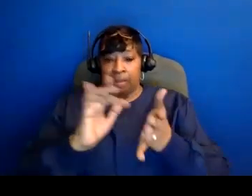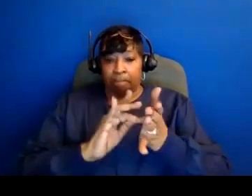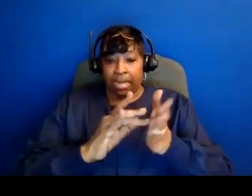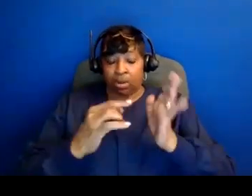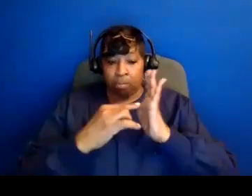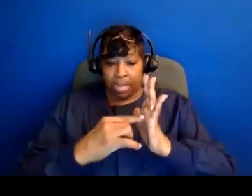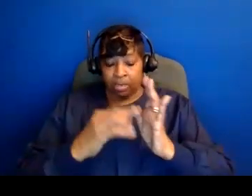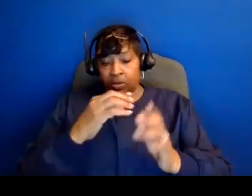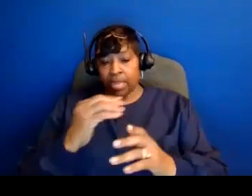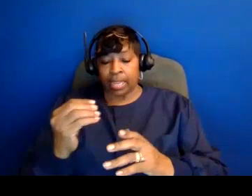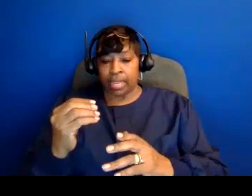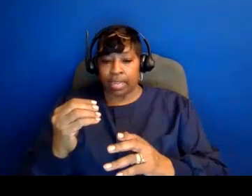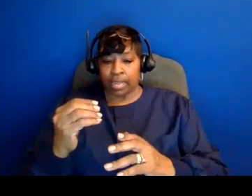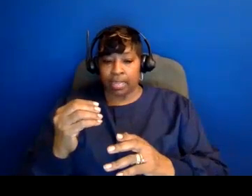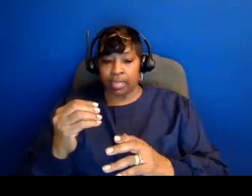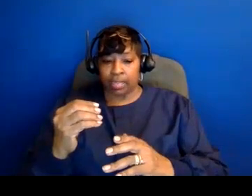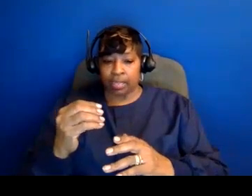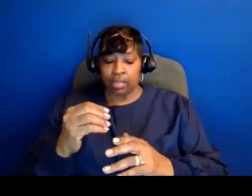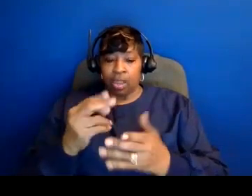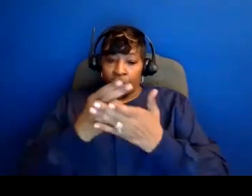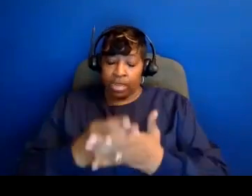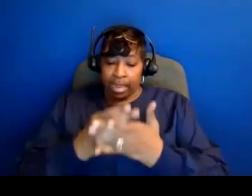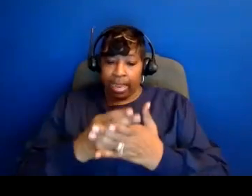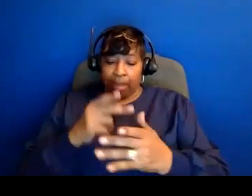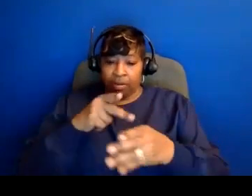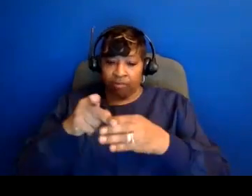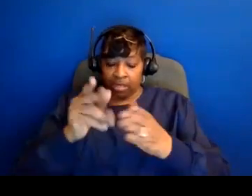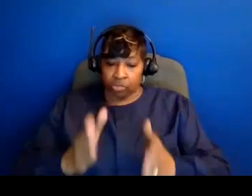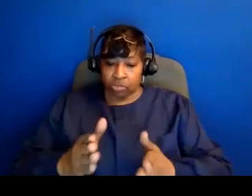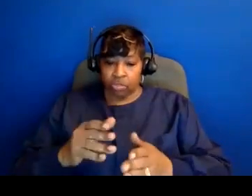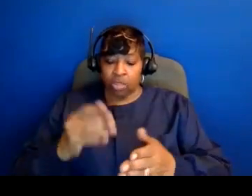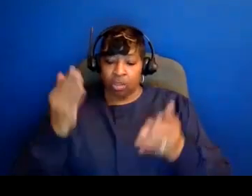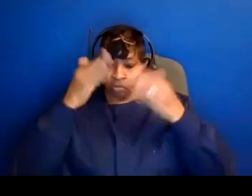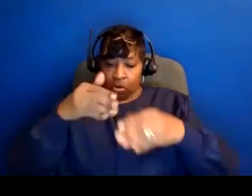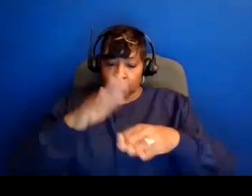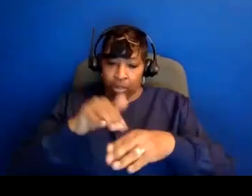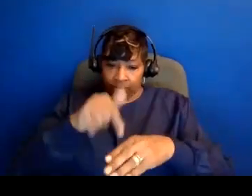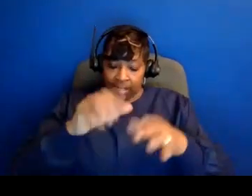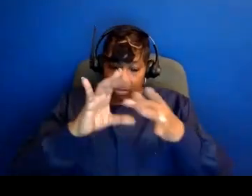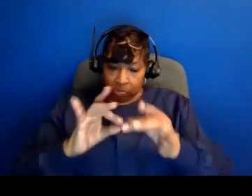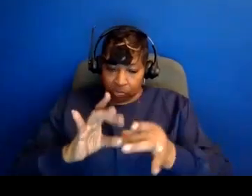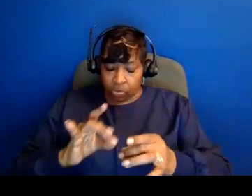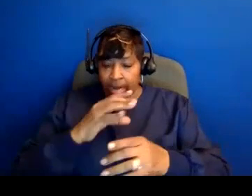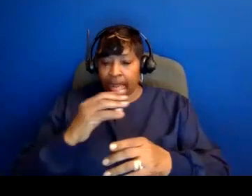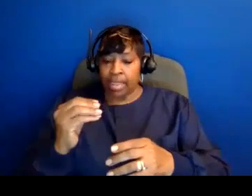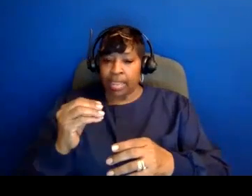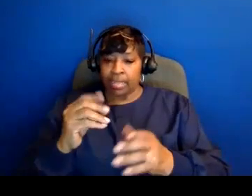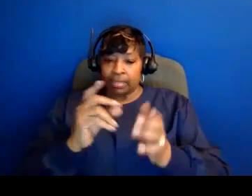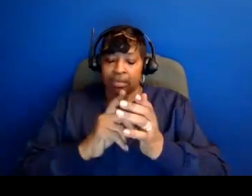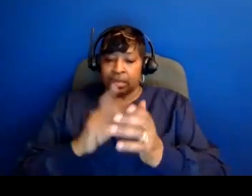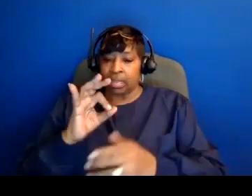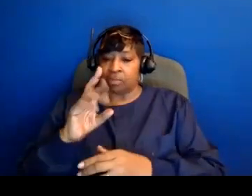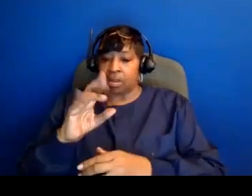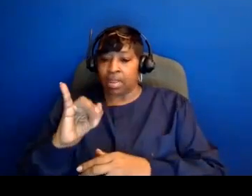lauravanpuymbrouck: frame disability as an individualized problem. Largely, largely, there's an emphasis on overcoming